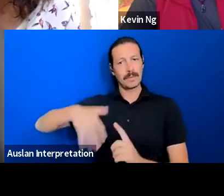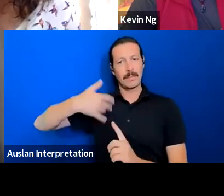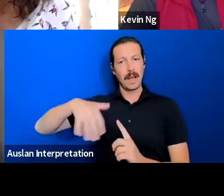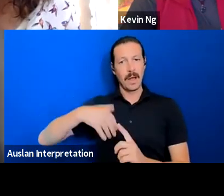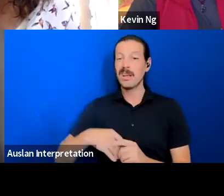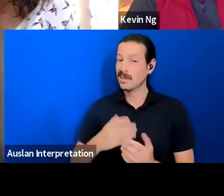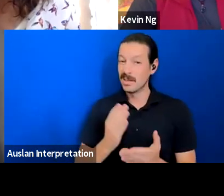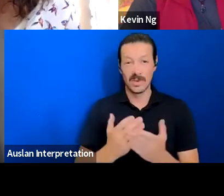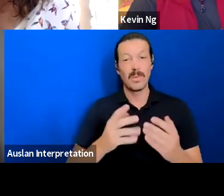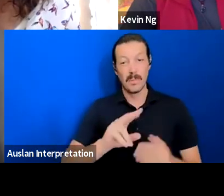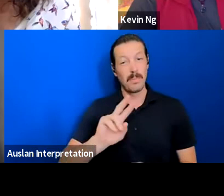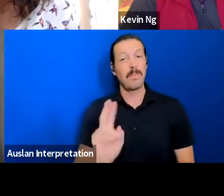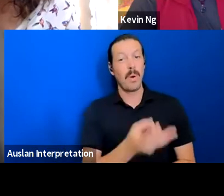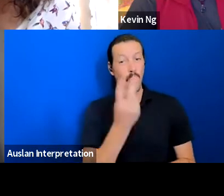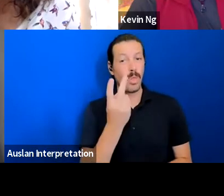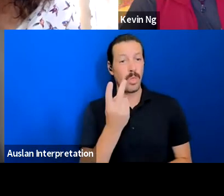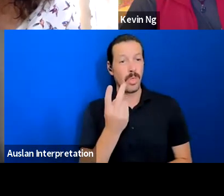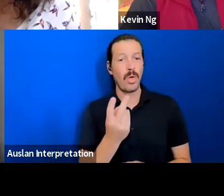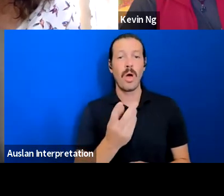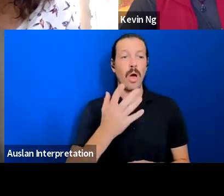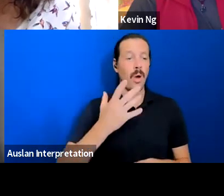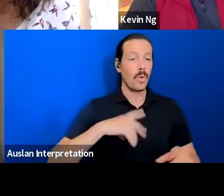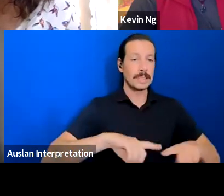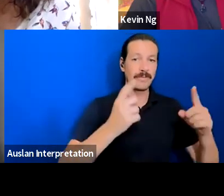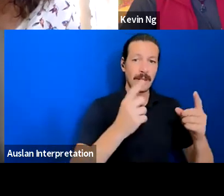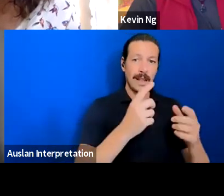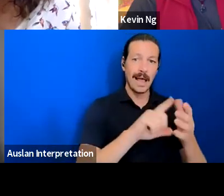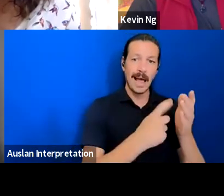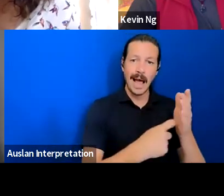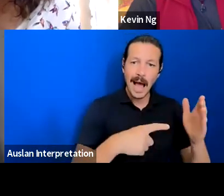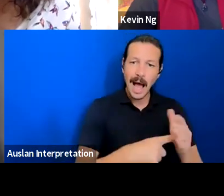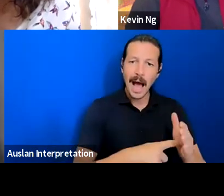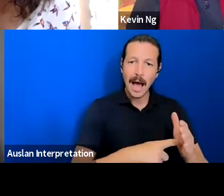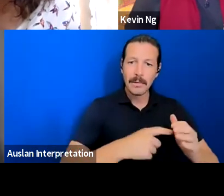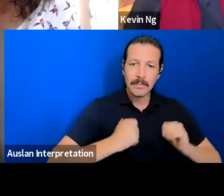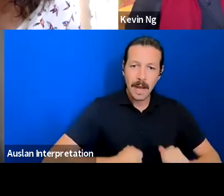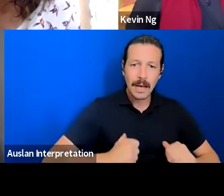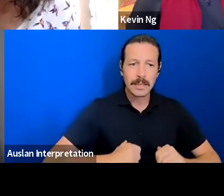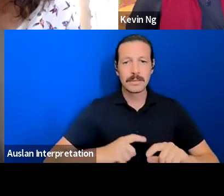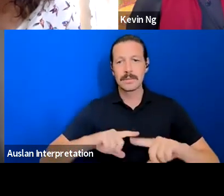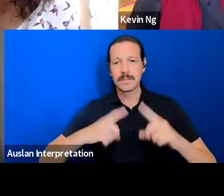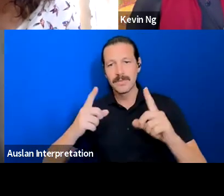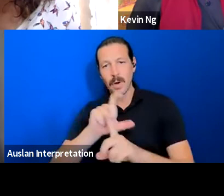diverse arts practises, cultural practice, you know, we're looking for our peers to reflect